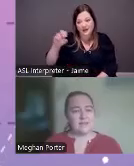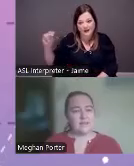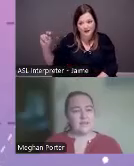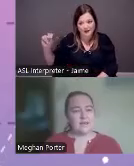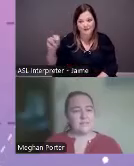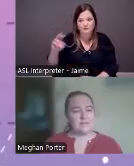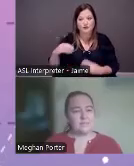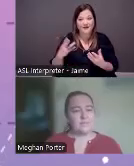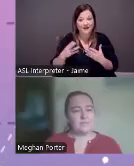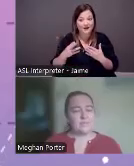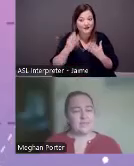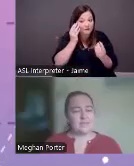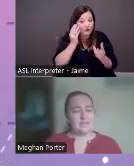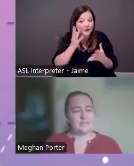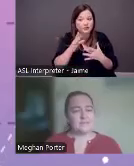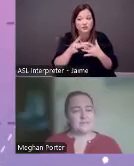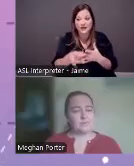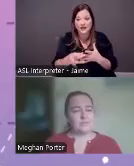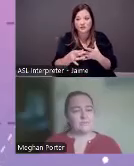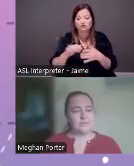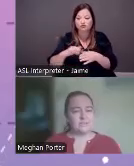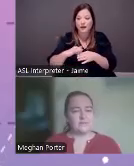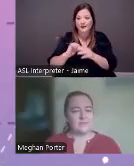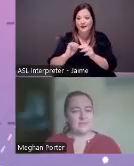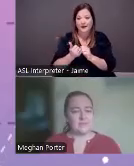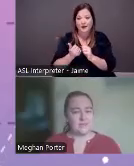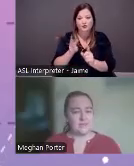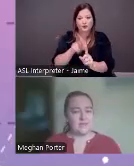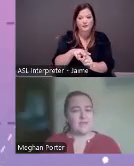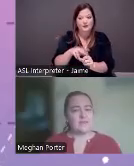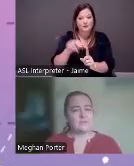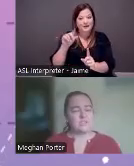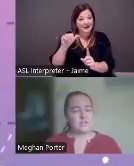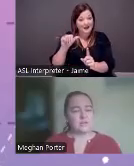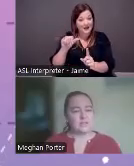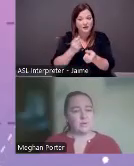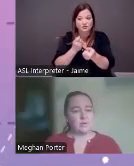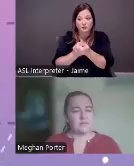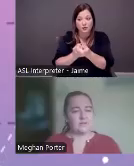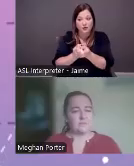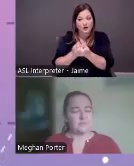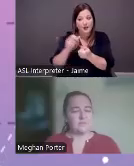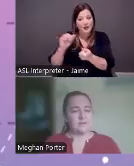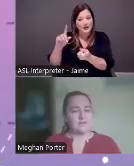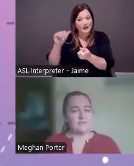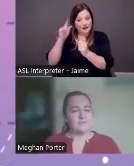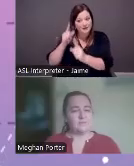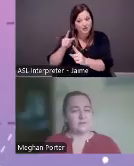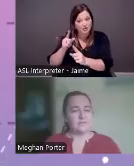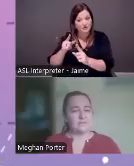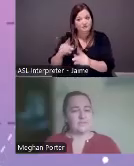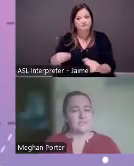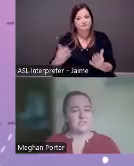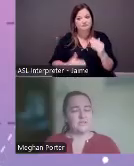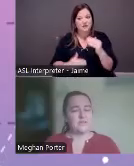on how to implement the ADA to support the mission of the ADA to assure equality of opportunity, full participation,